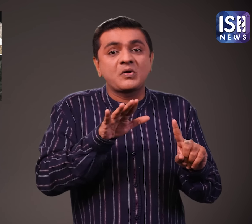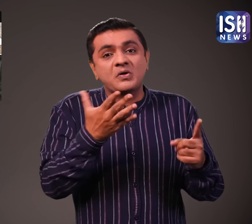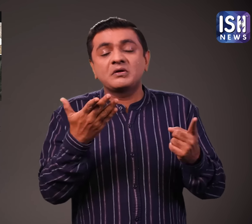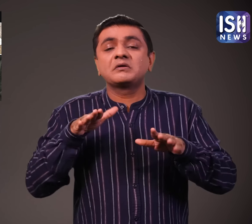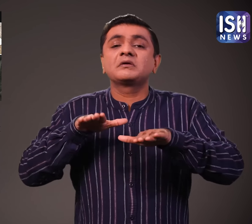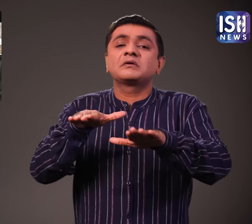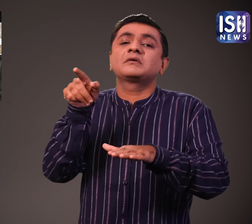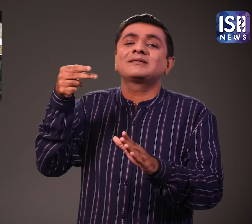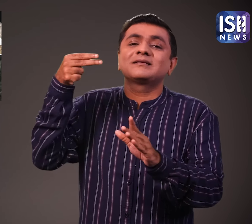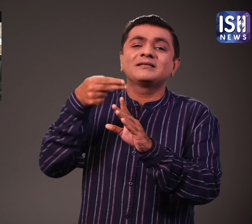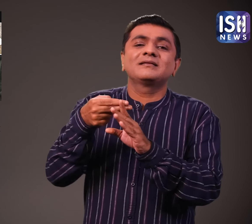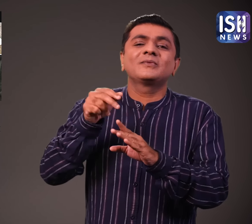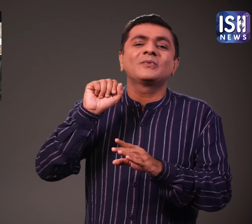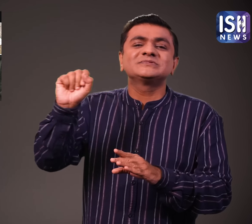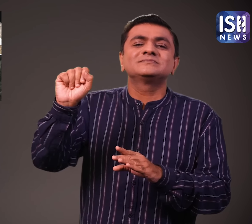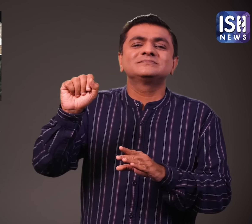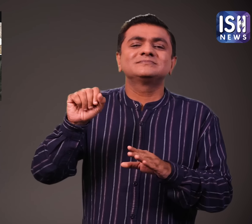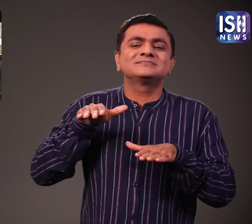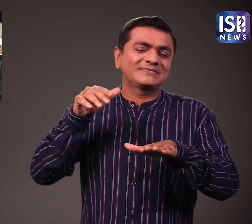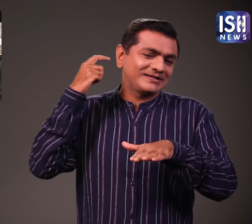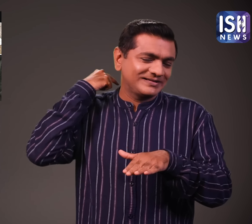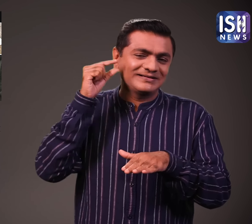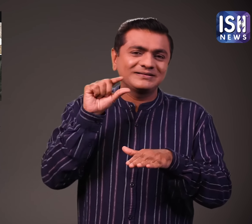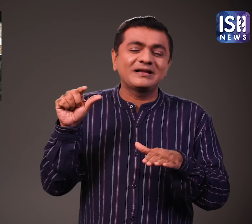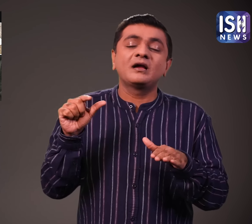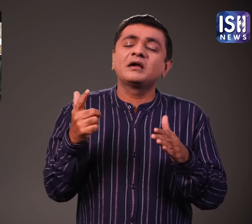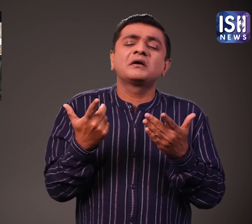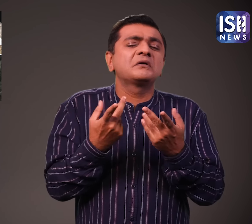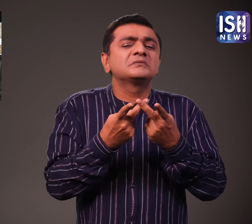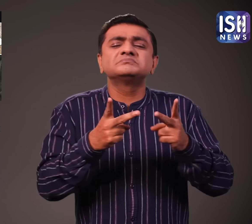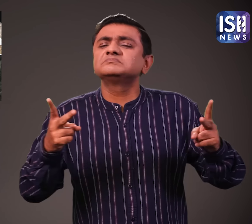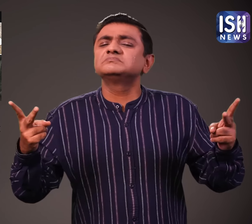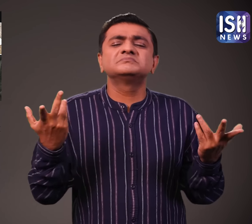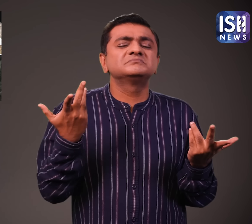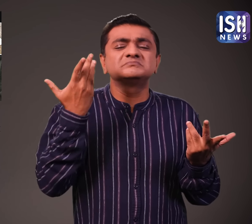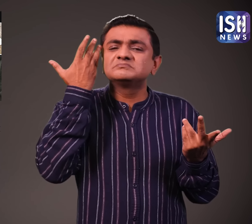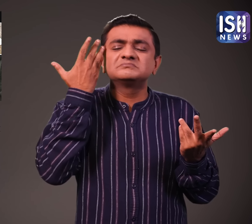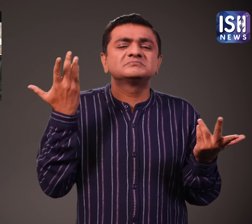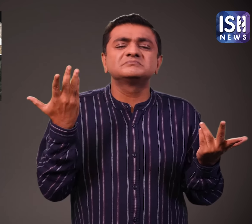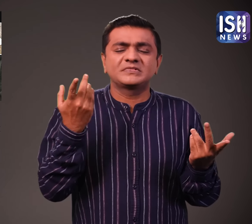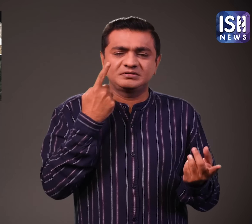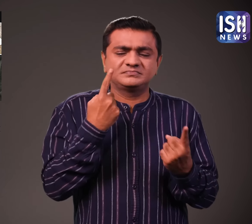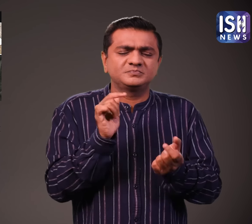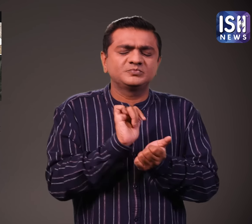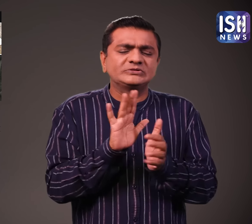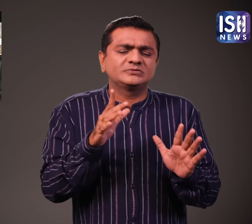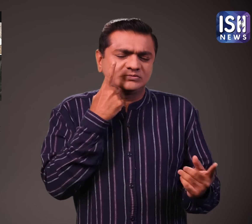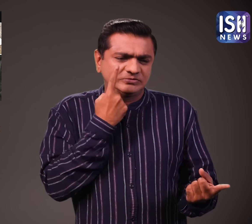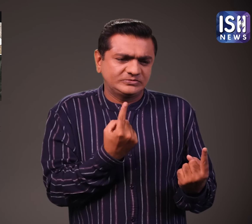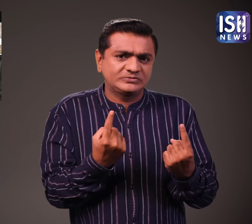or it could be a tailor label. The investigation is still on.